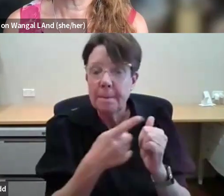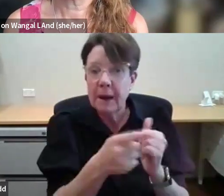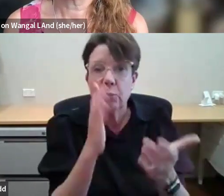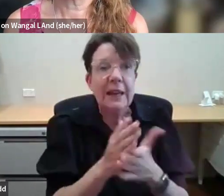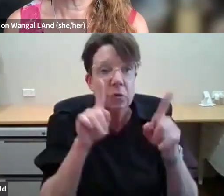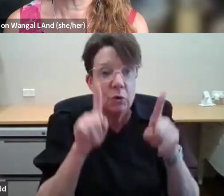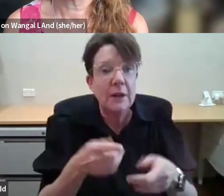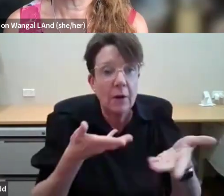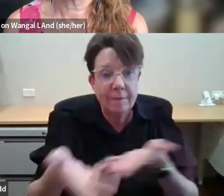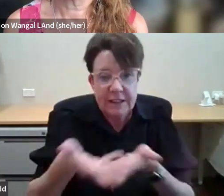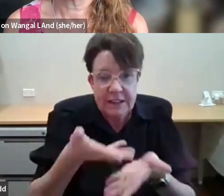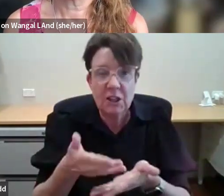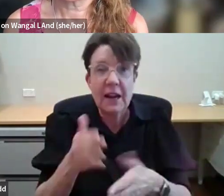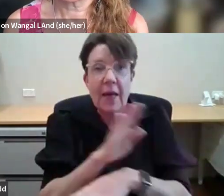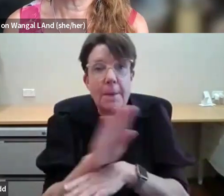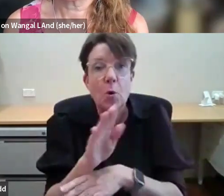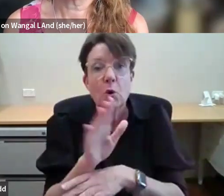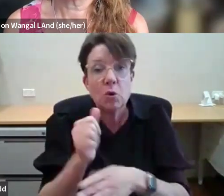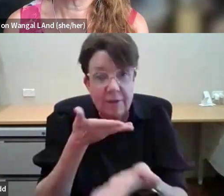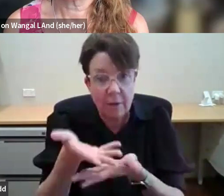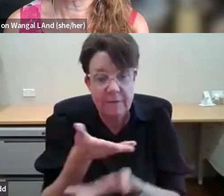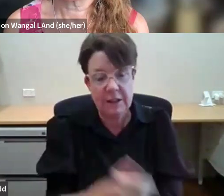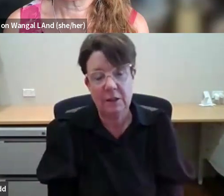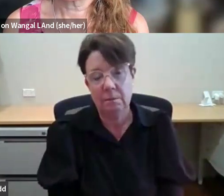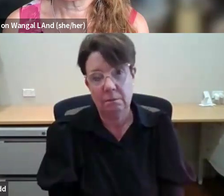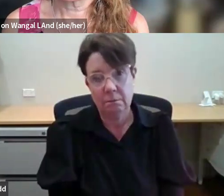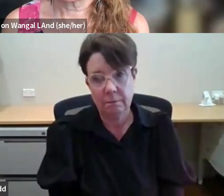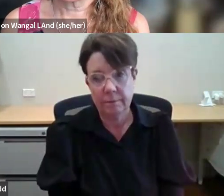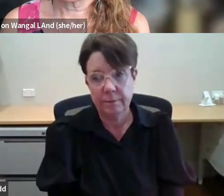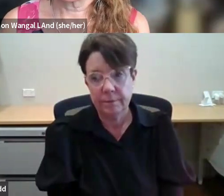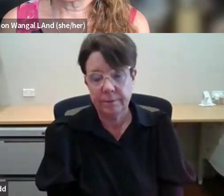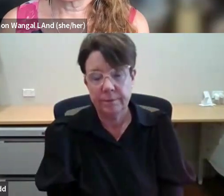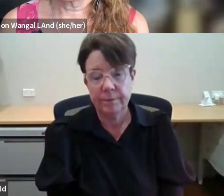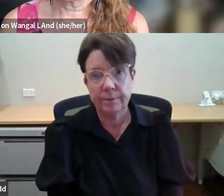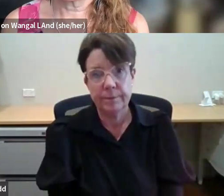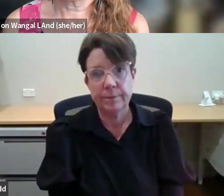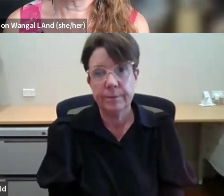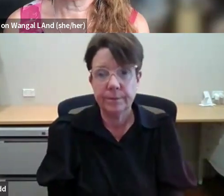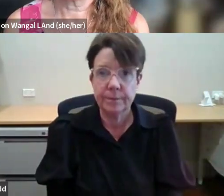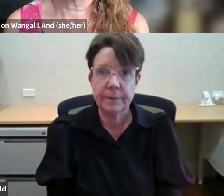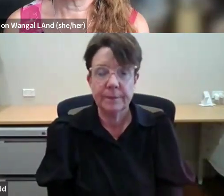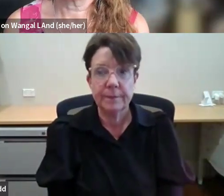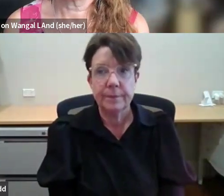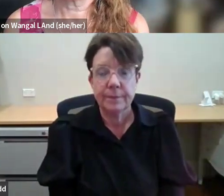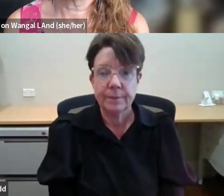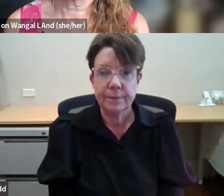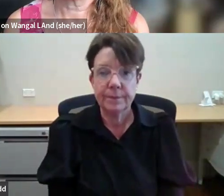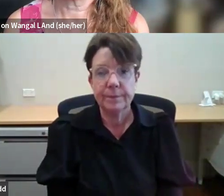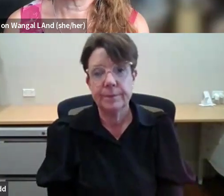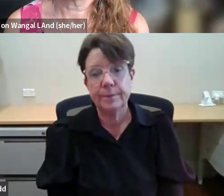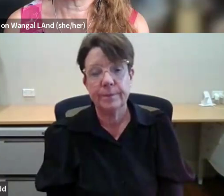the point of disempowerment, on the surface of it, or we do is say we are a small arts organisation and we